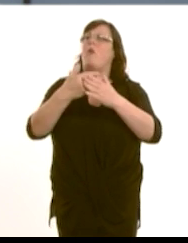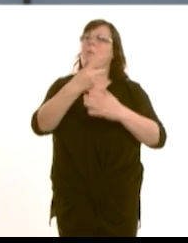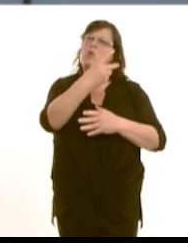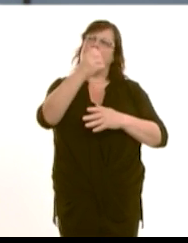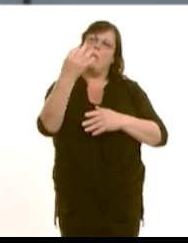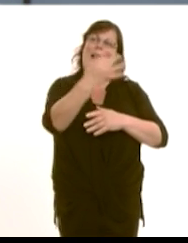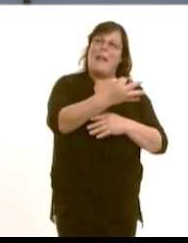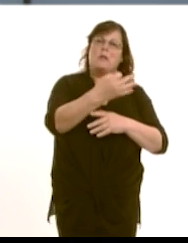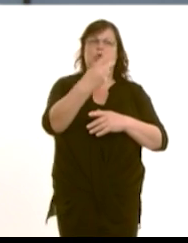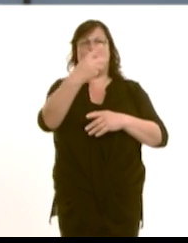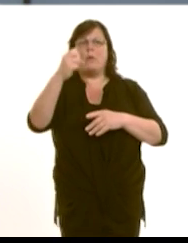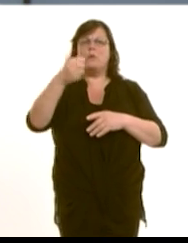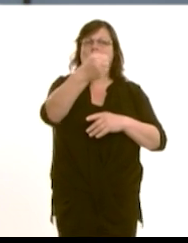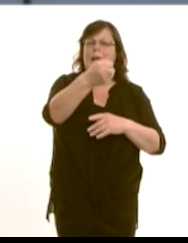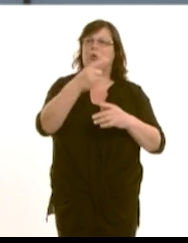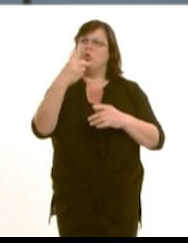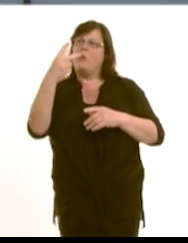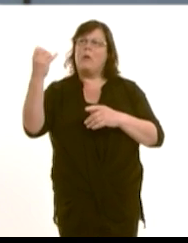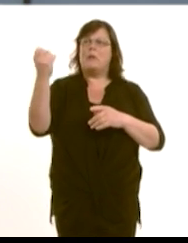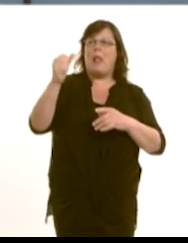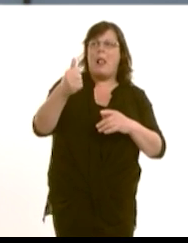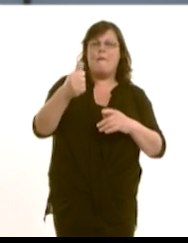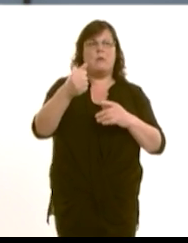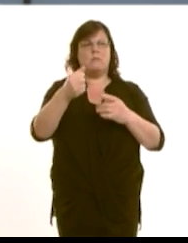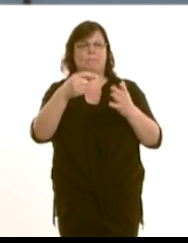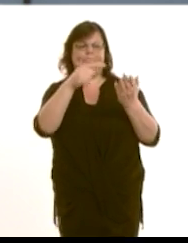2010, and 2011, the report points to.